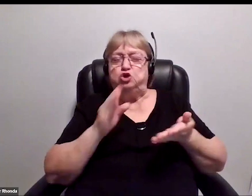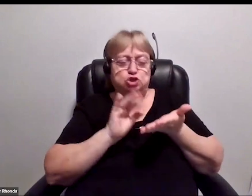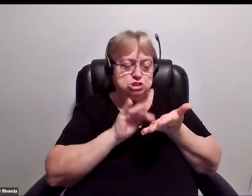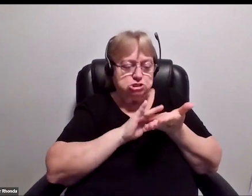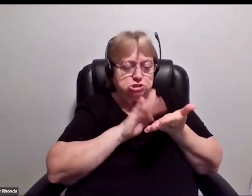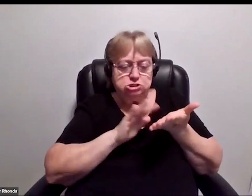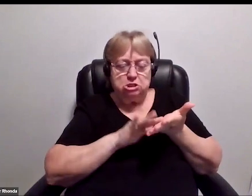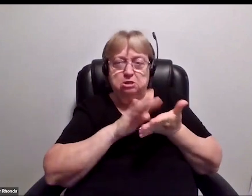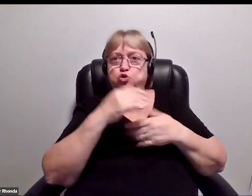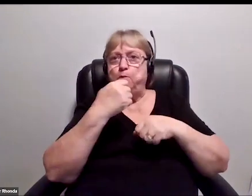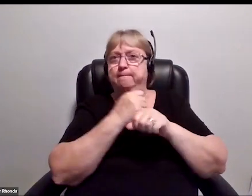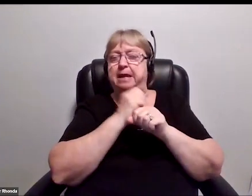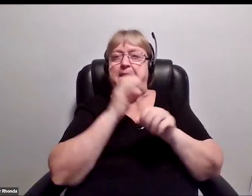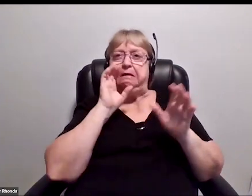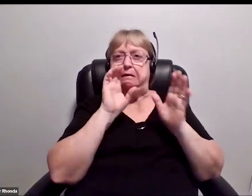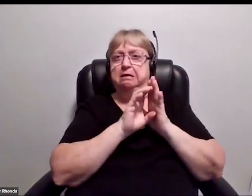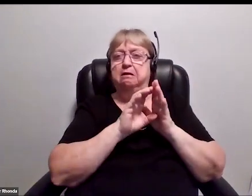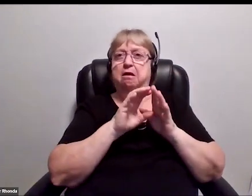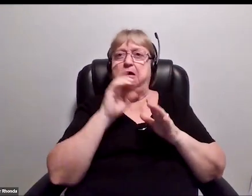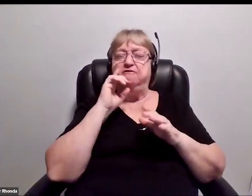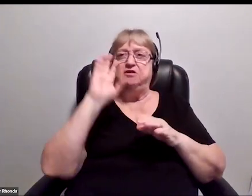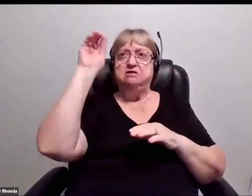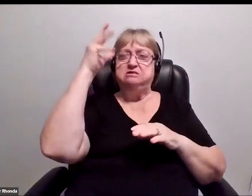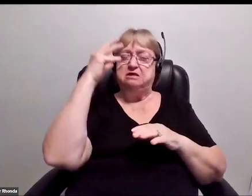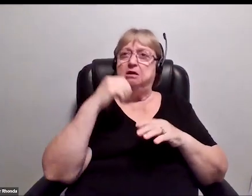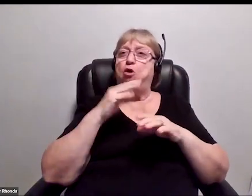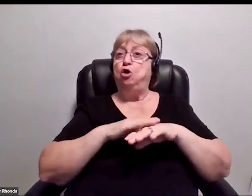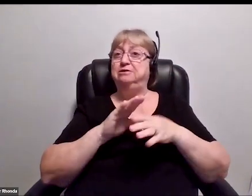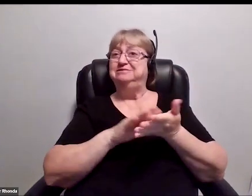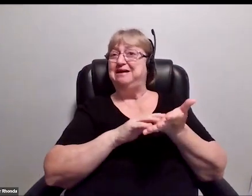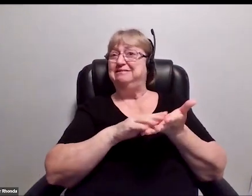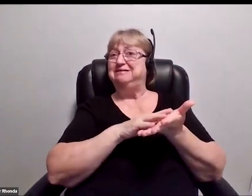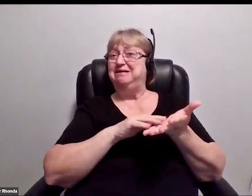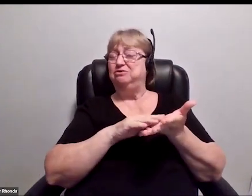the images of sun, tactile. Then I put it together and I thought,